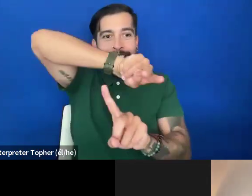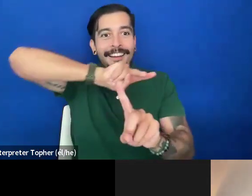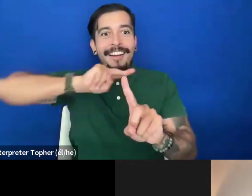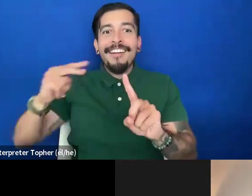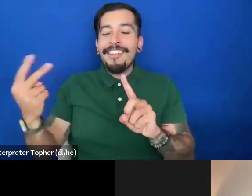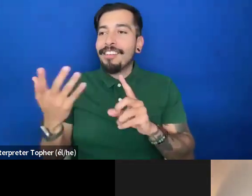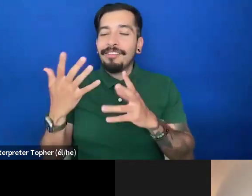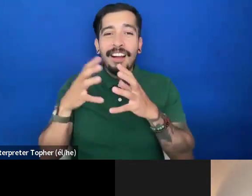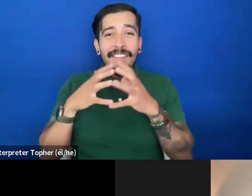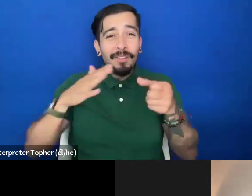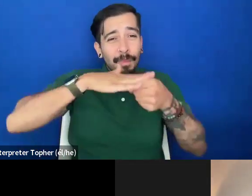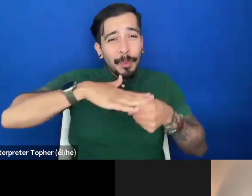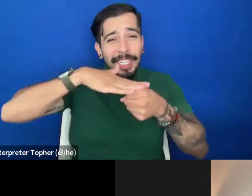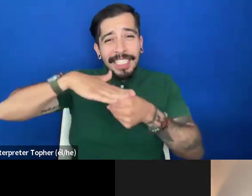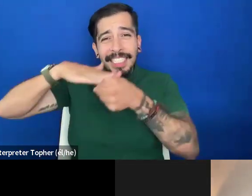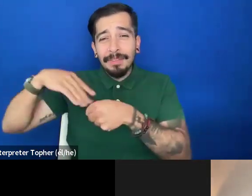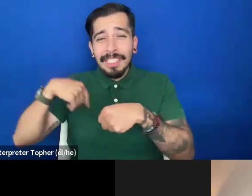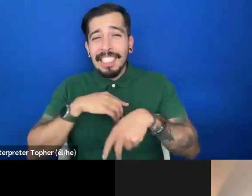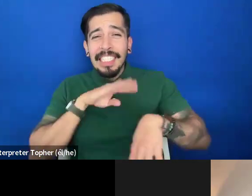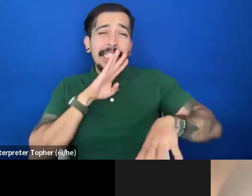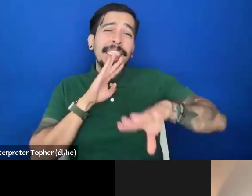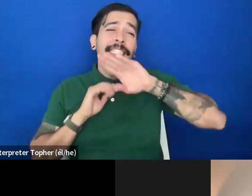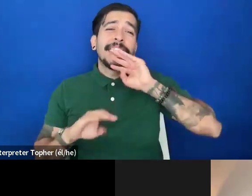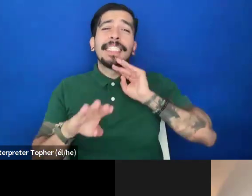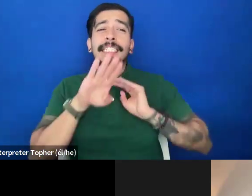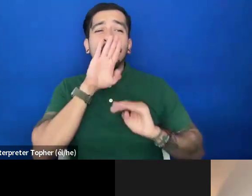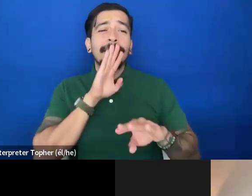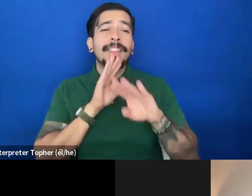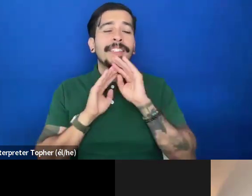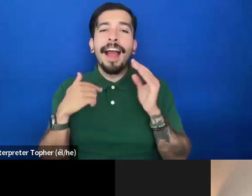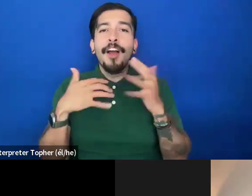So, I don't want to repeat that, but I do want to say that, um,